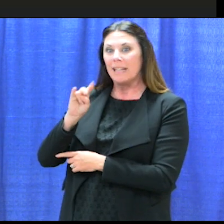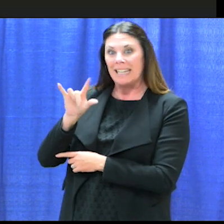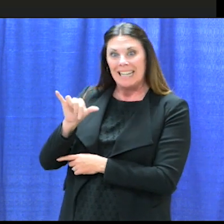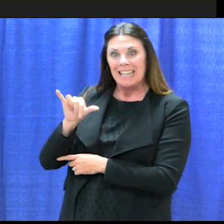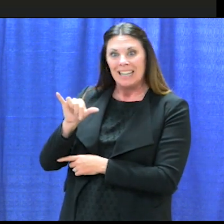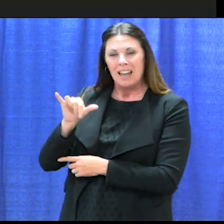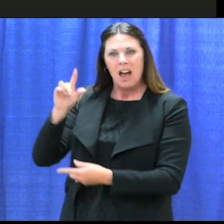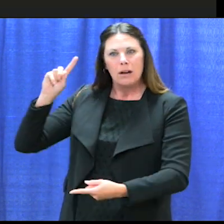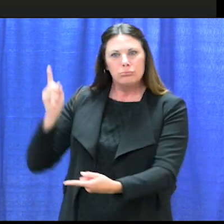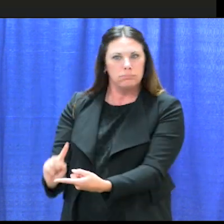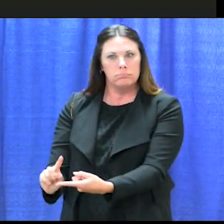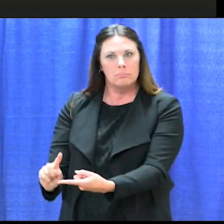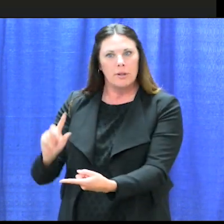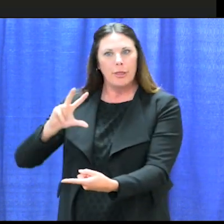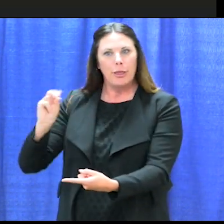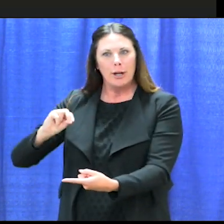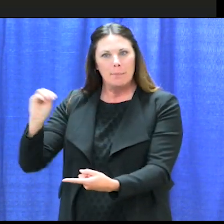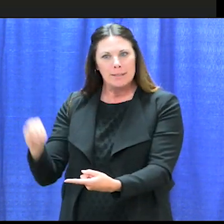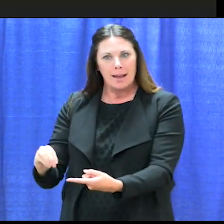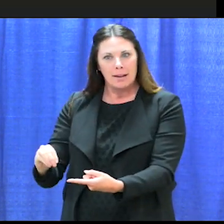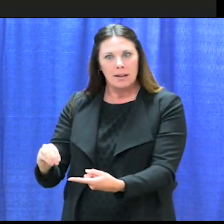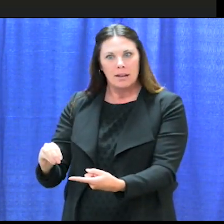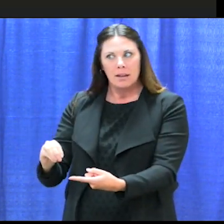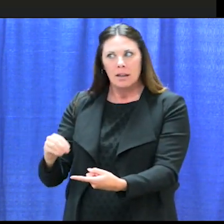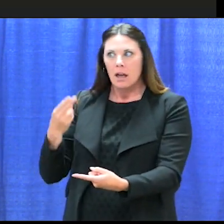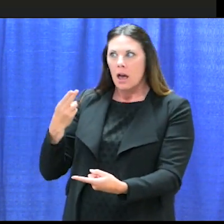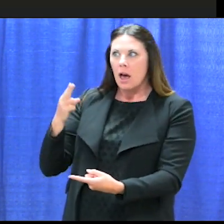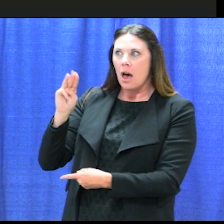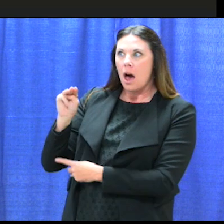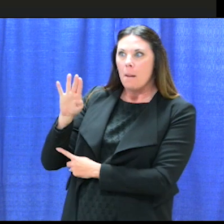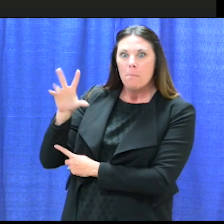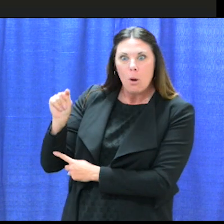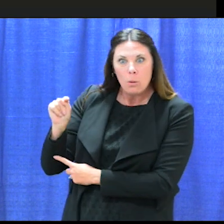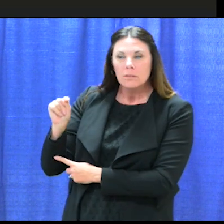And we look at counties like Humboldt and Del Norte, it's just a smidge above that 30%.